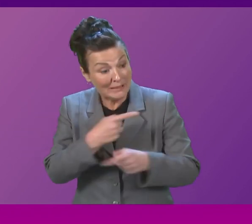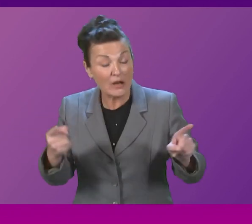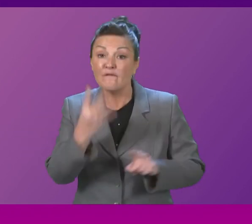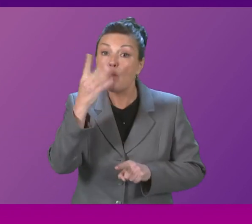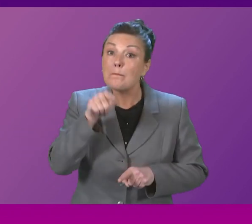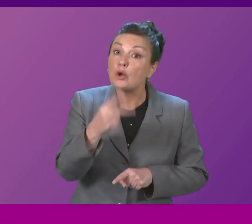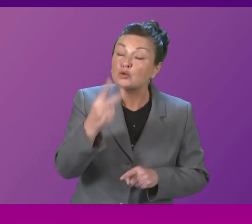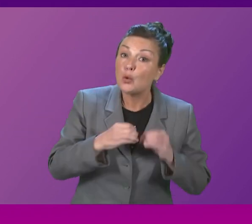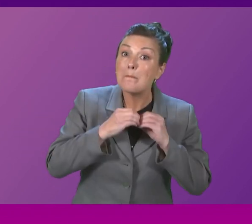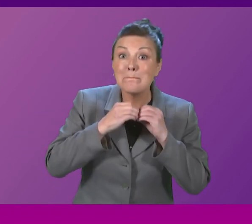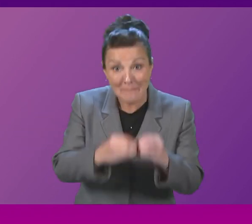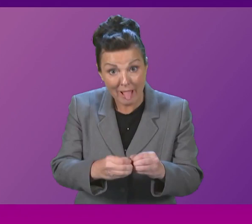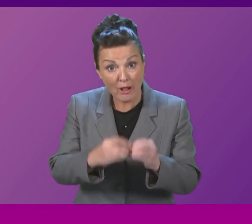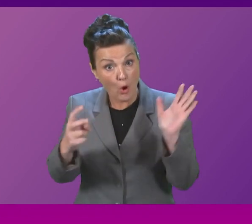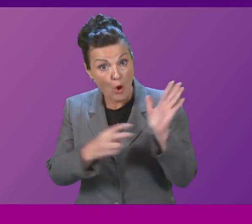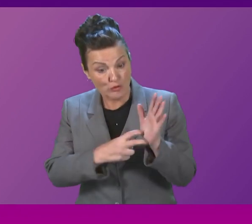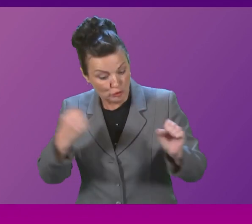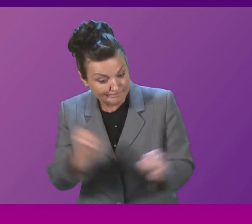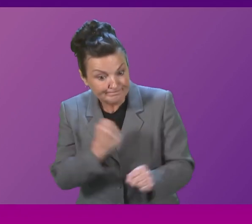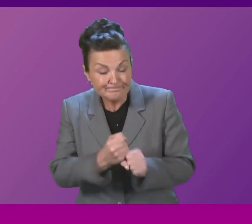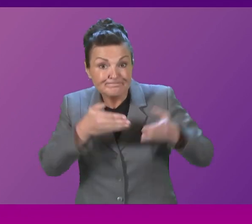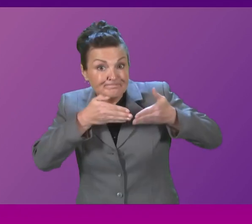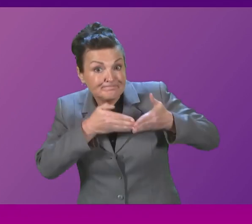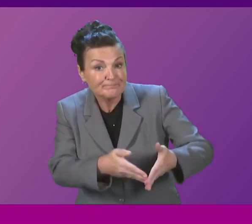26 frigates on the Clyde.